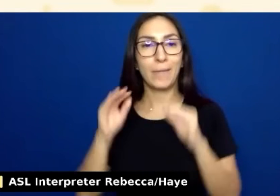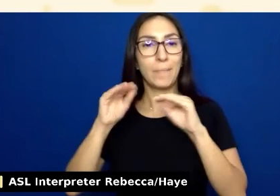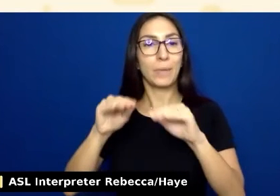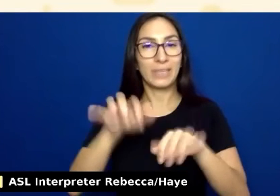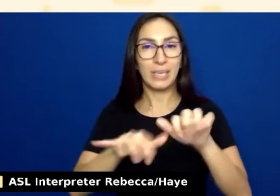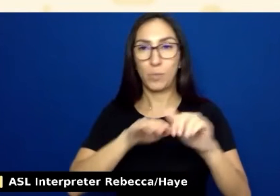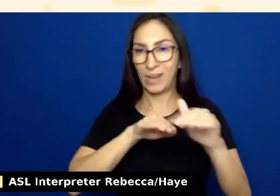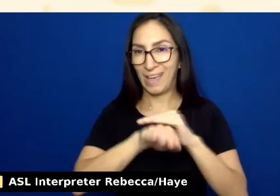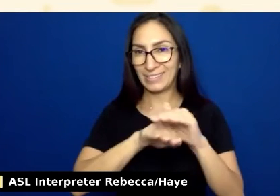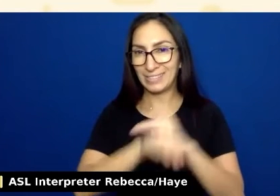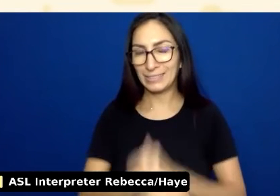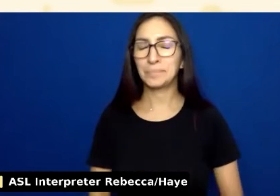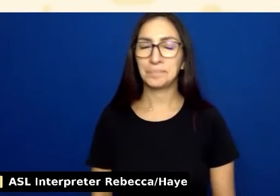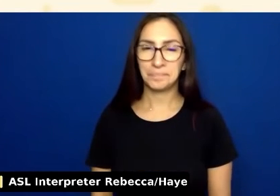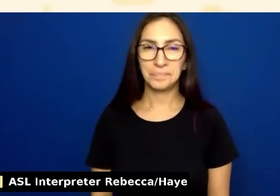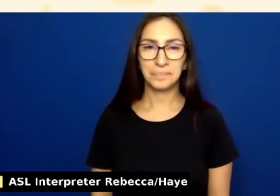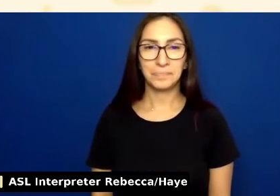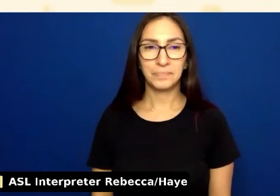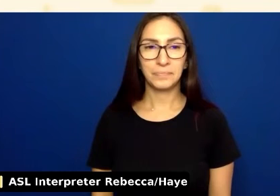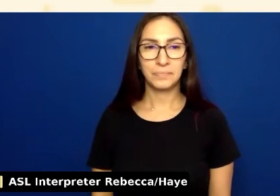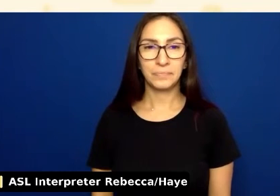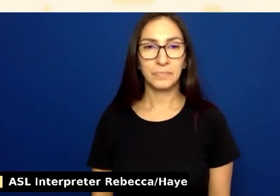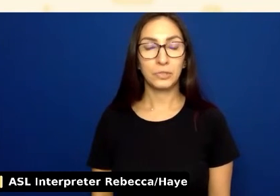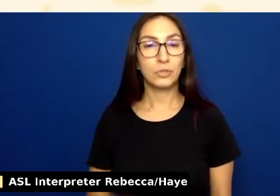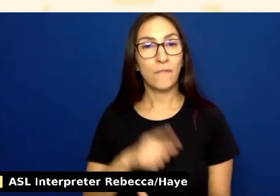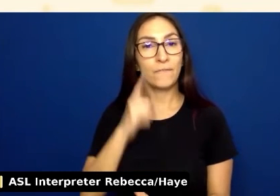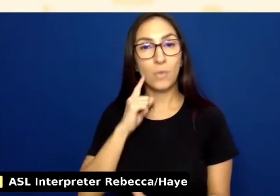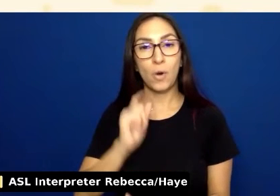When we talk of testing manually, yes, with a keyboard,